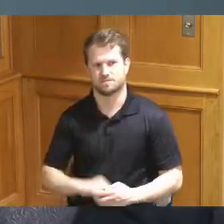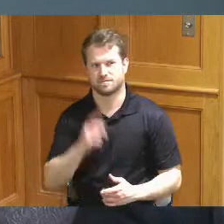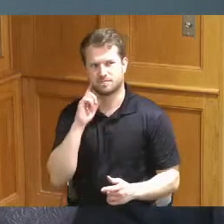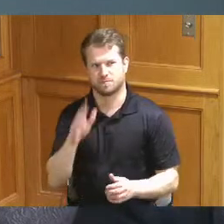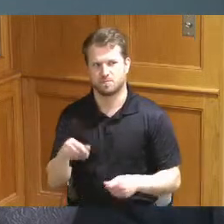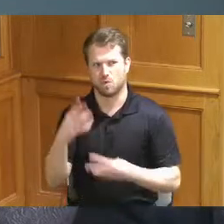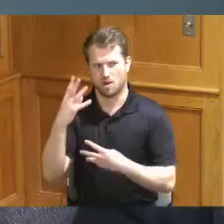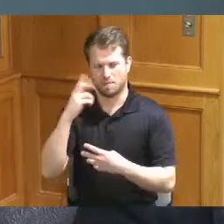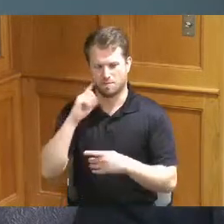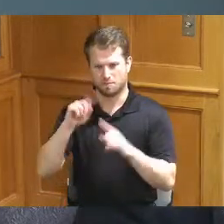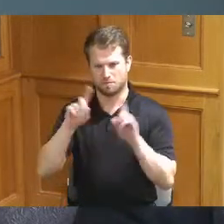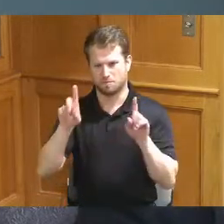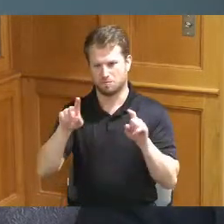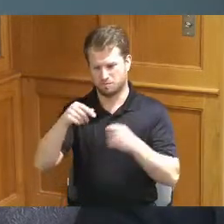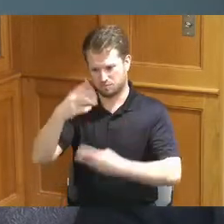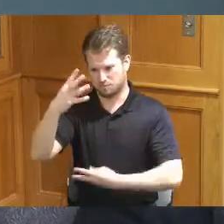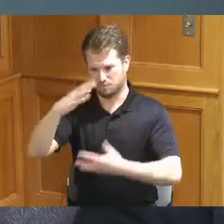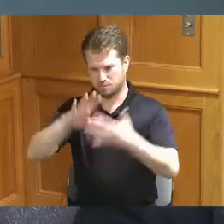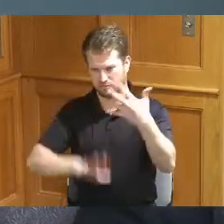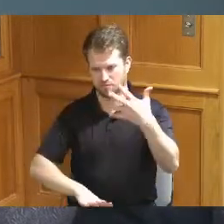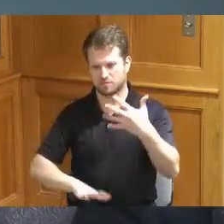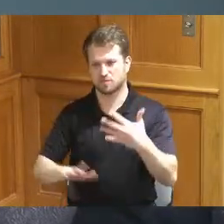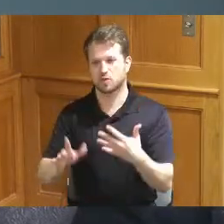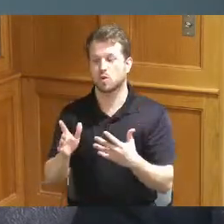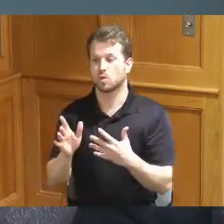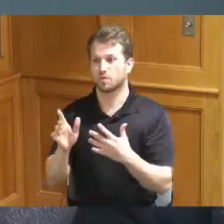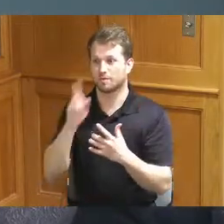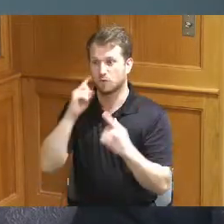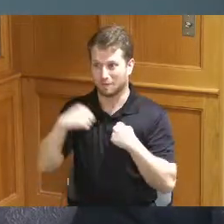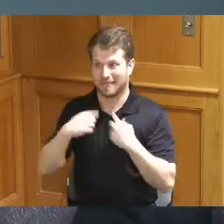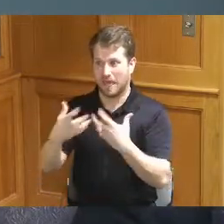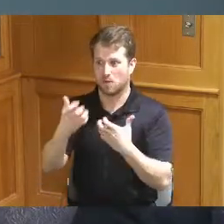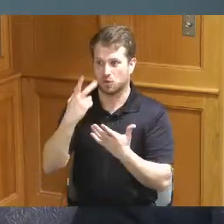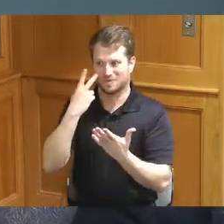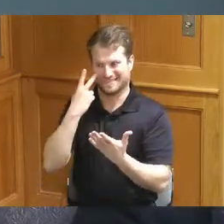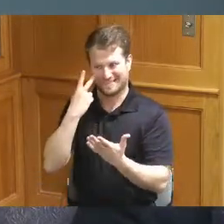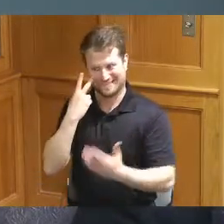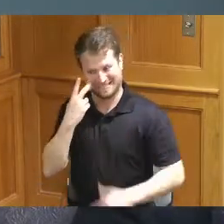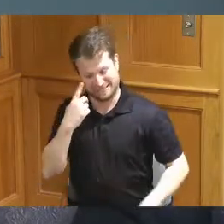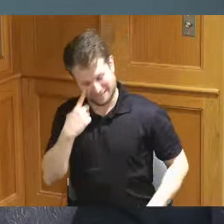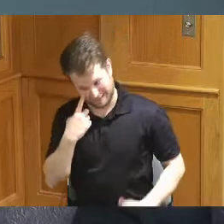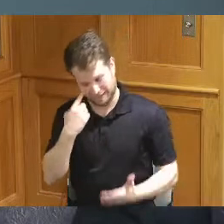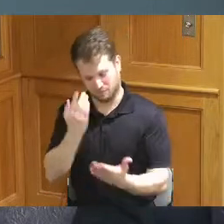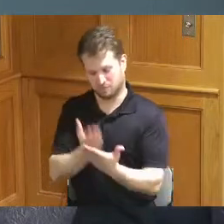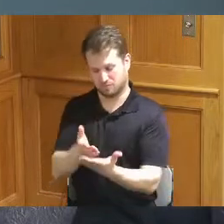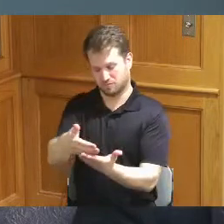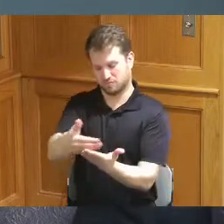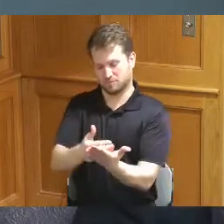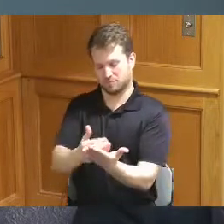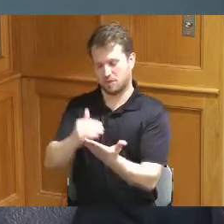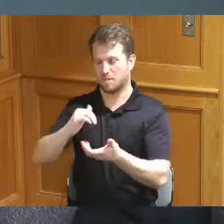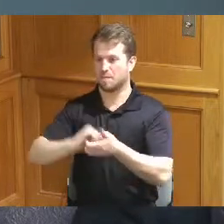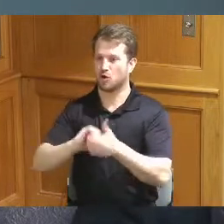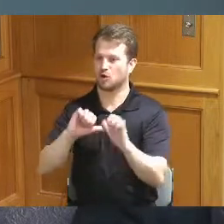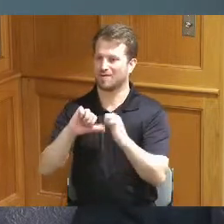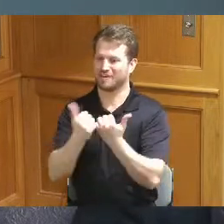me is I would like to see in writing for all the partner agencies what they received the amount of